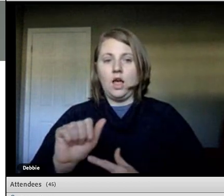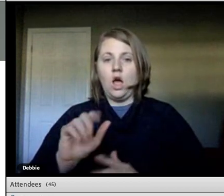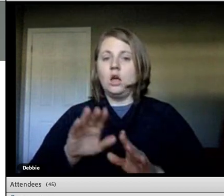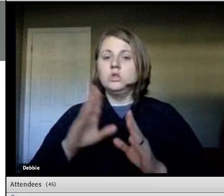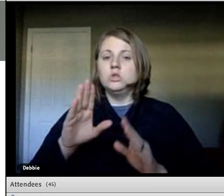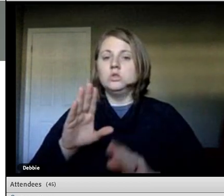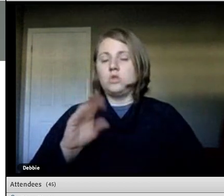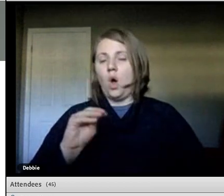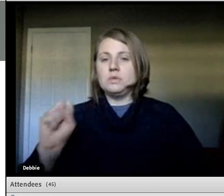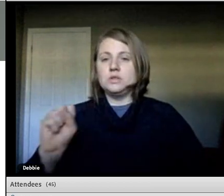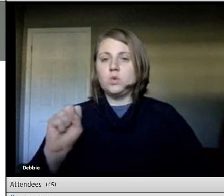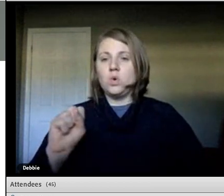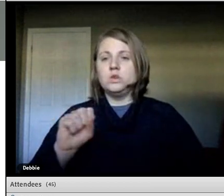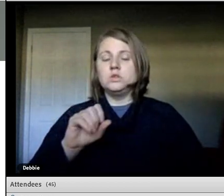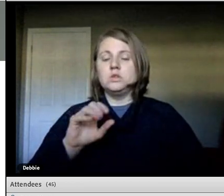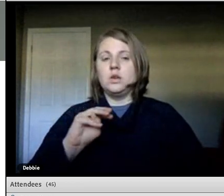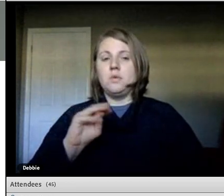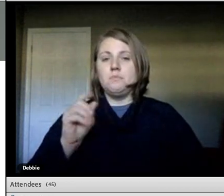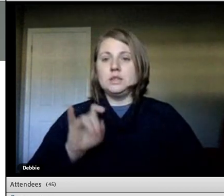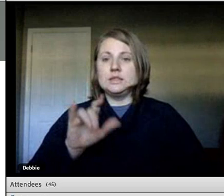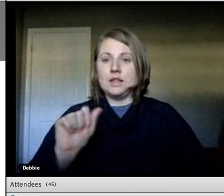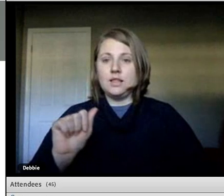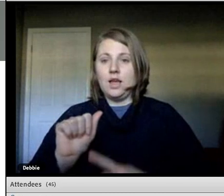Mozilla is really focused on privacy,